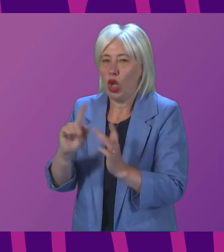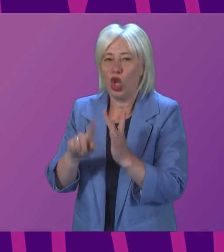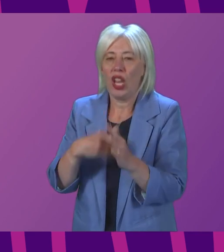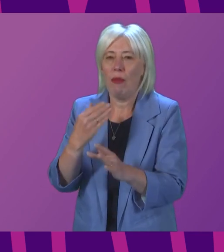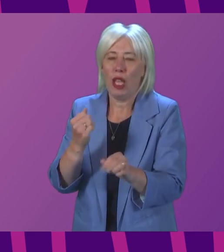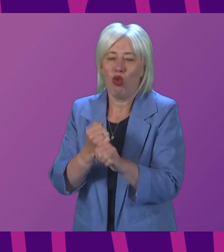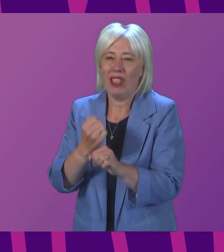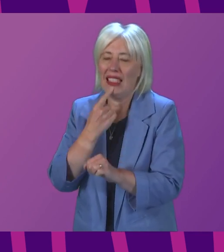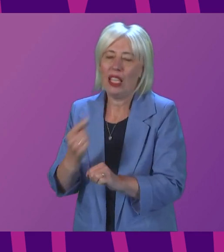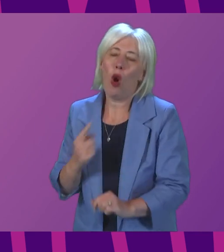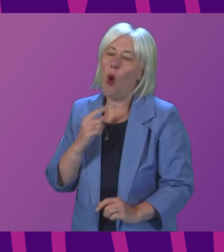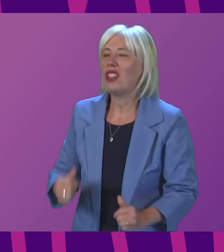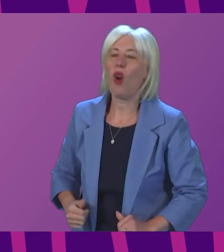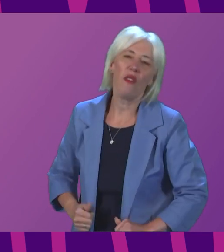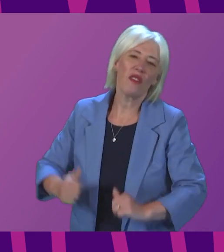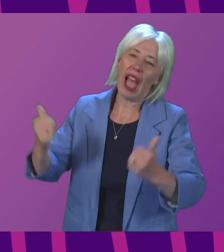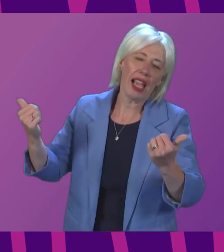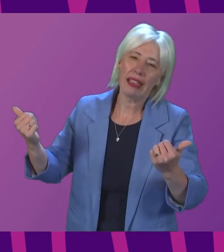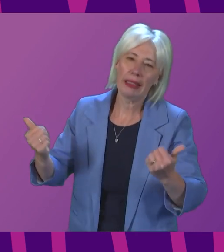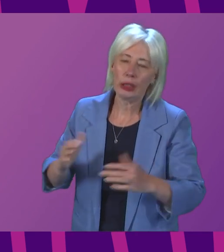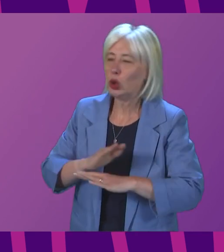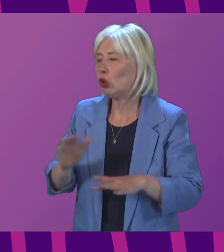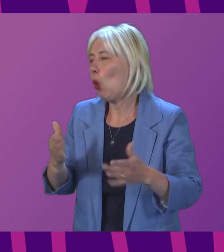“It is all very well to say that ... ‘no public protection issues’”